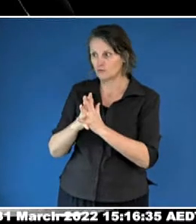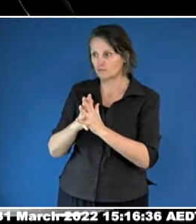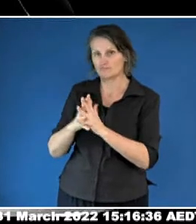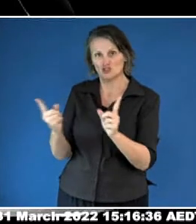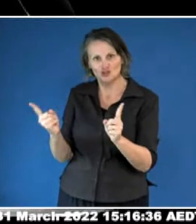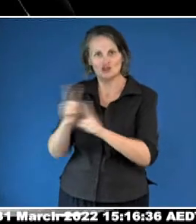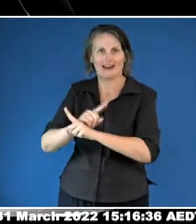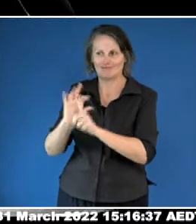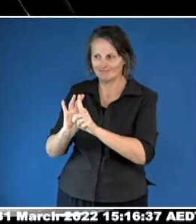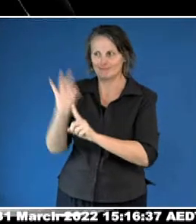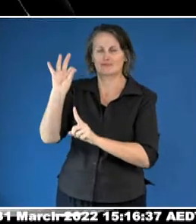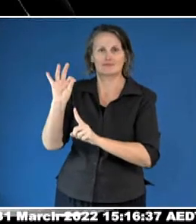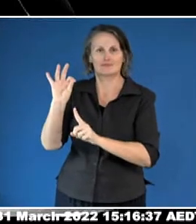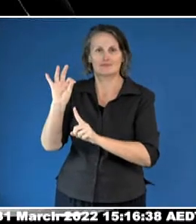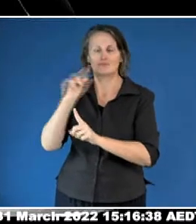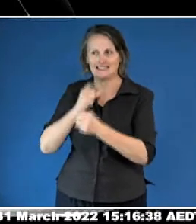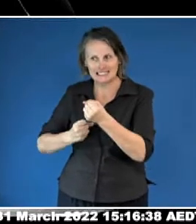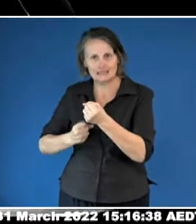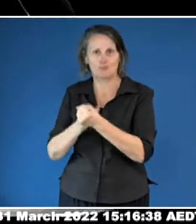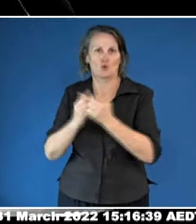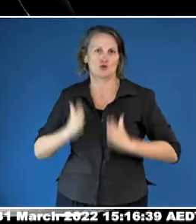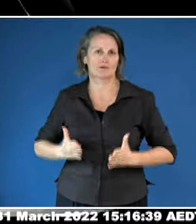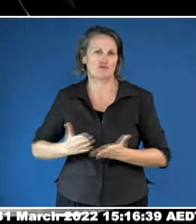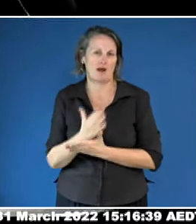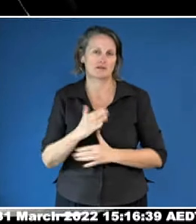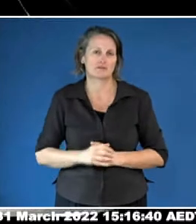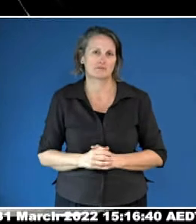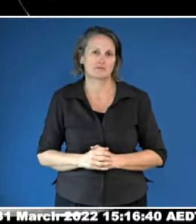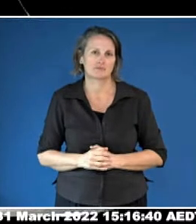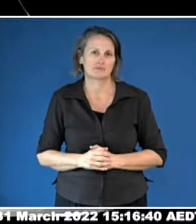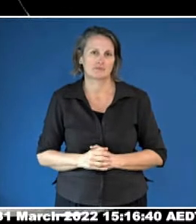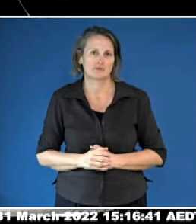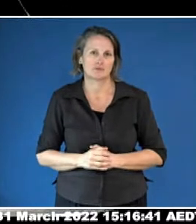We need to see an end of segregation in all its forms, and we need a transition plan.